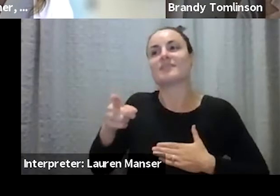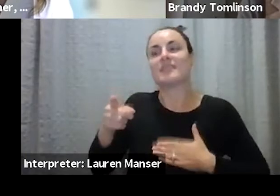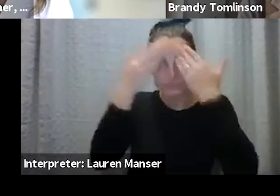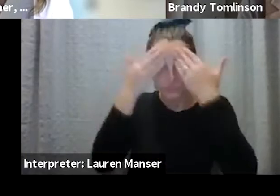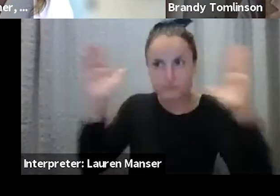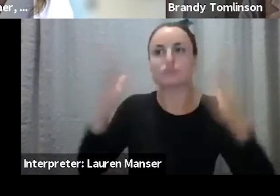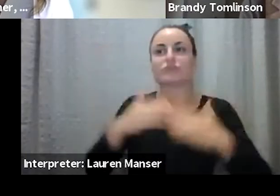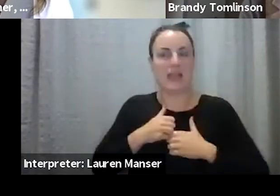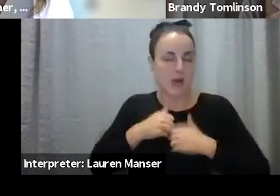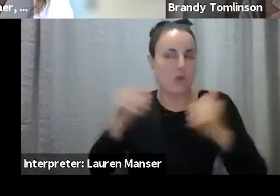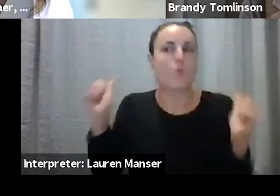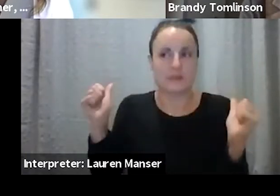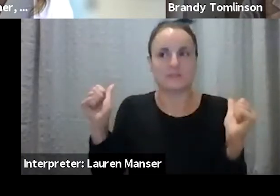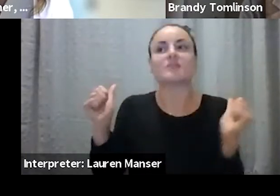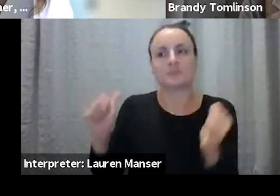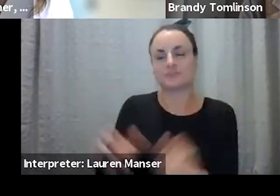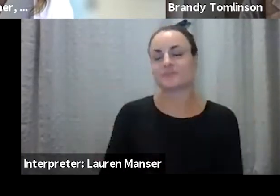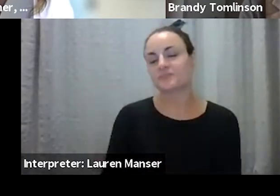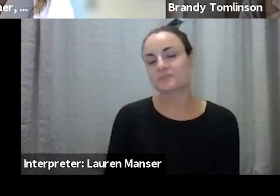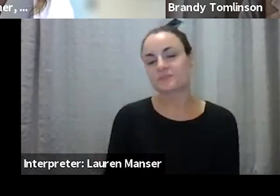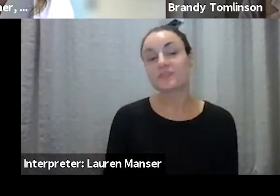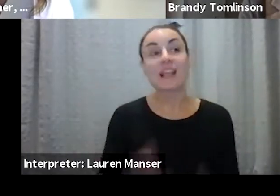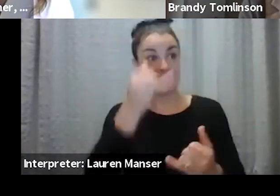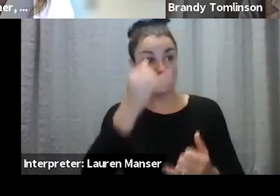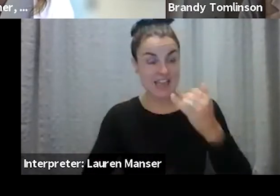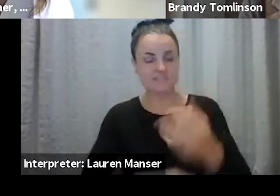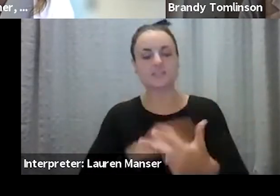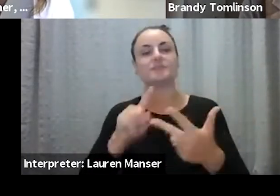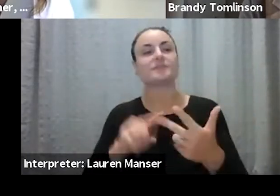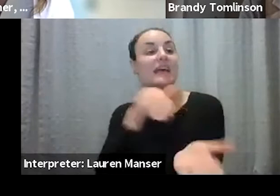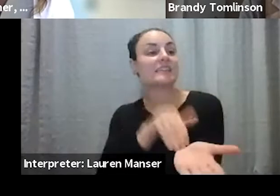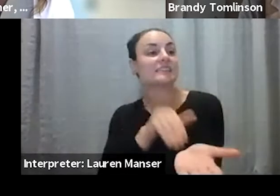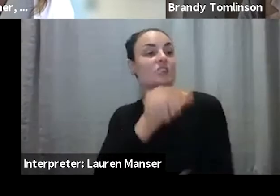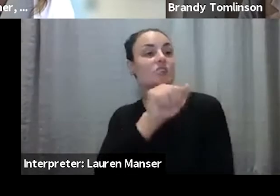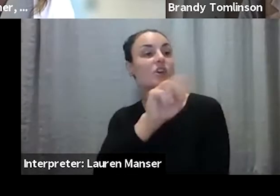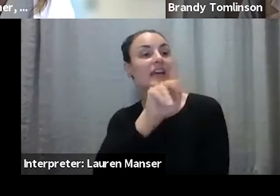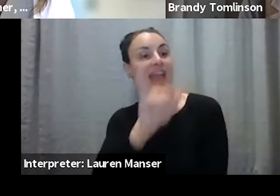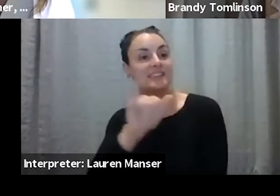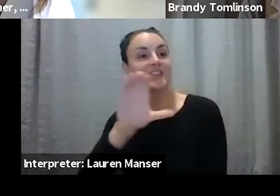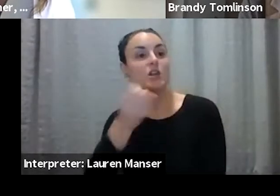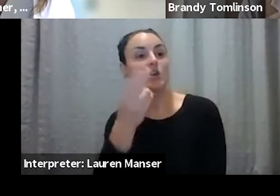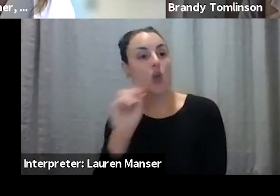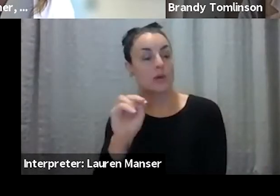Our final panelist was Dr. Andy Cohen, who is a pediatric psychologist at URMC.